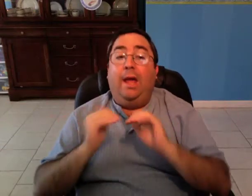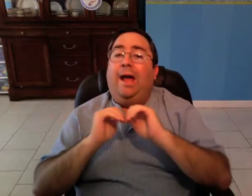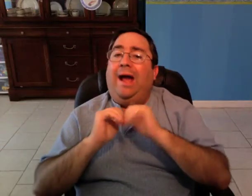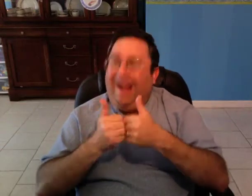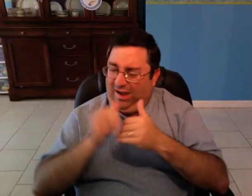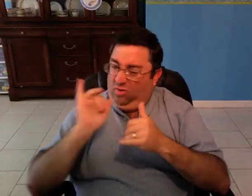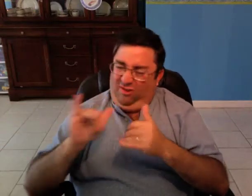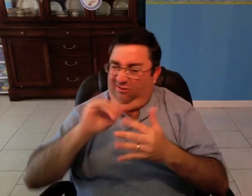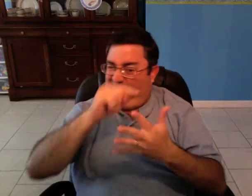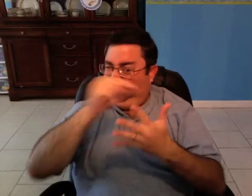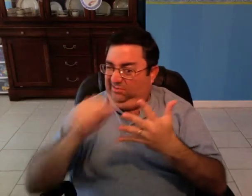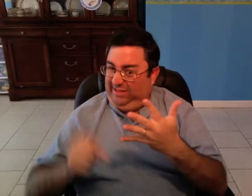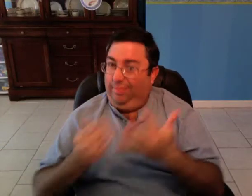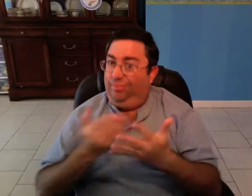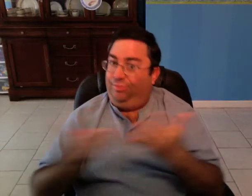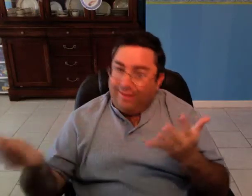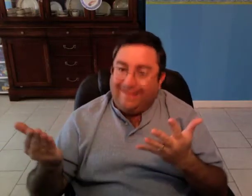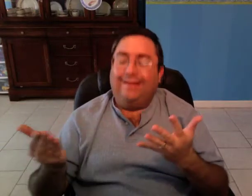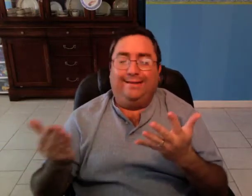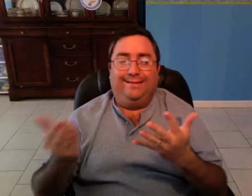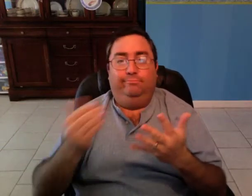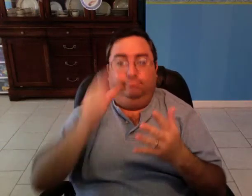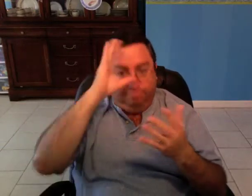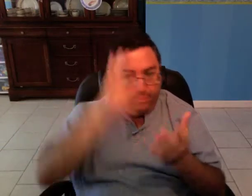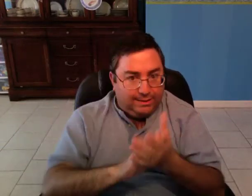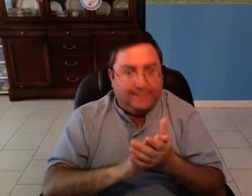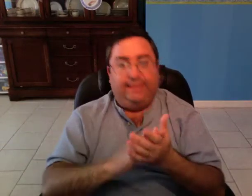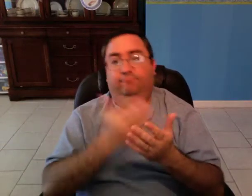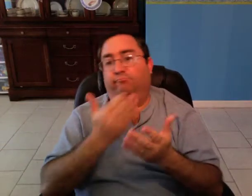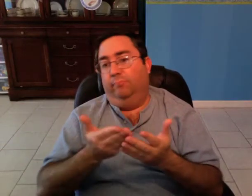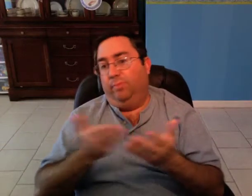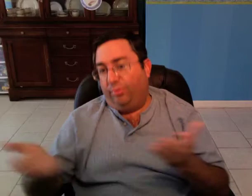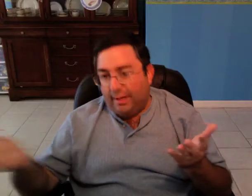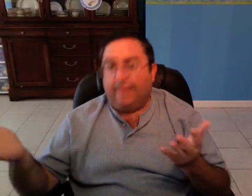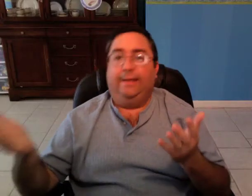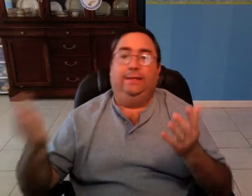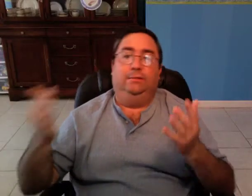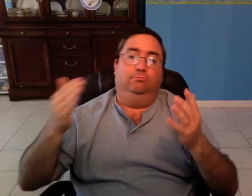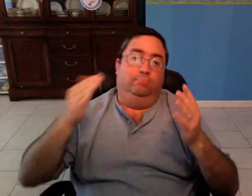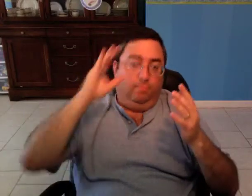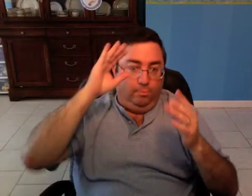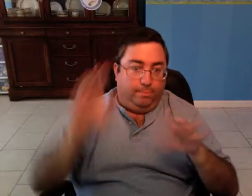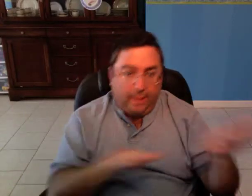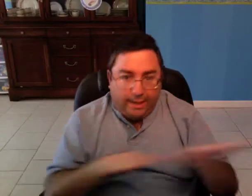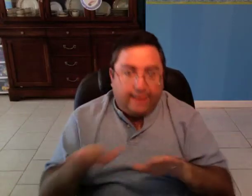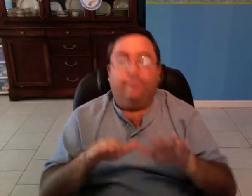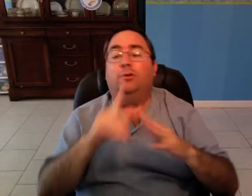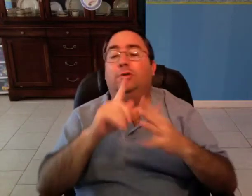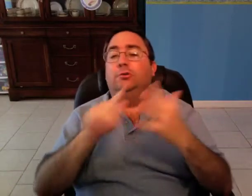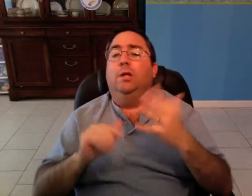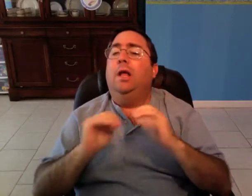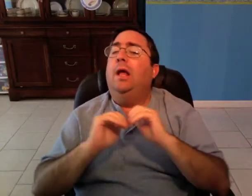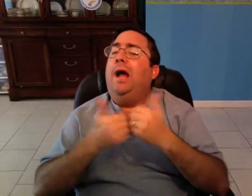What is truly important is HOW those things -- beliefs, behaviors, etc.